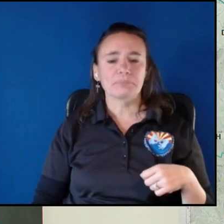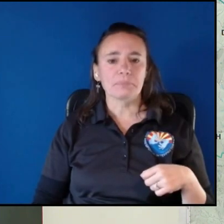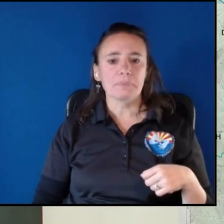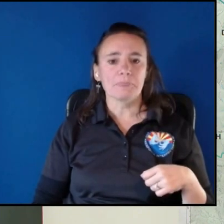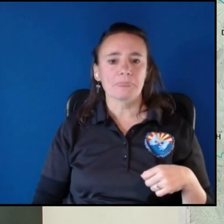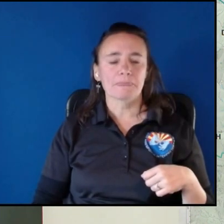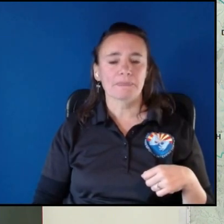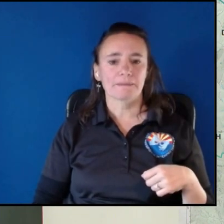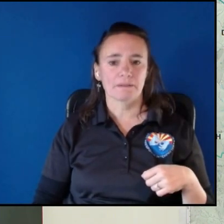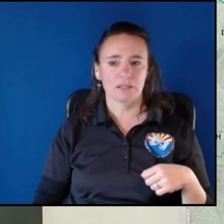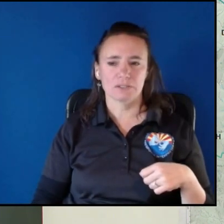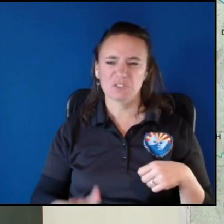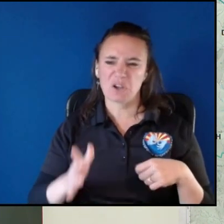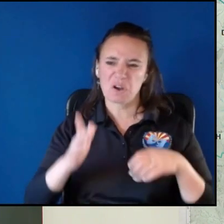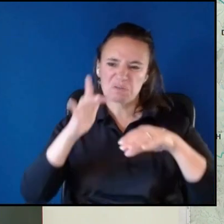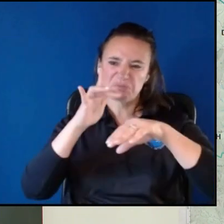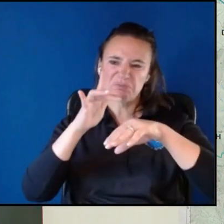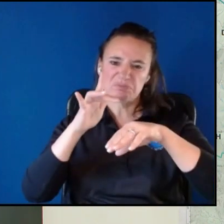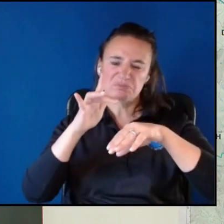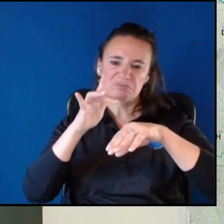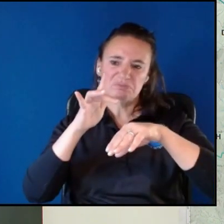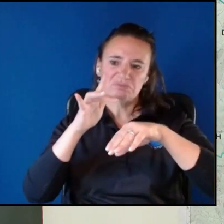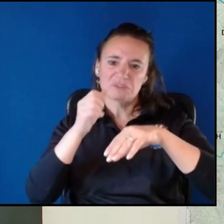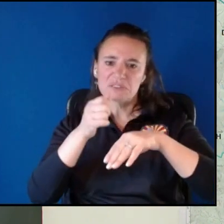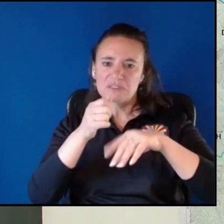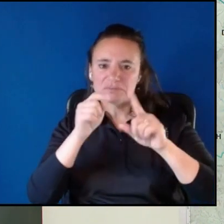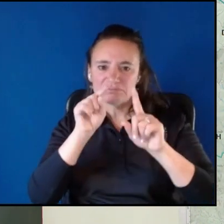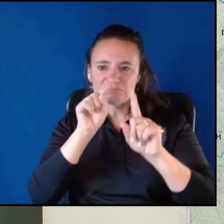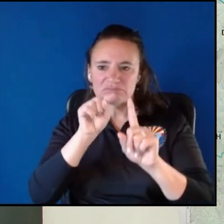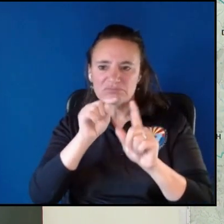more things here. the Spring Mountain area is where the